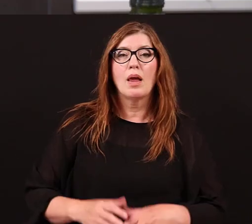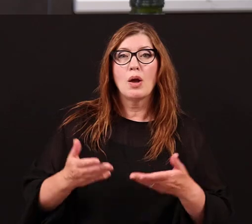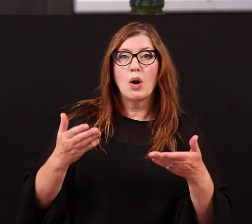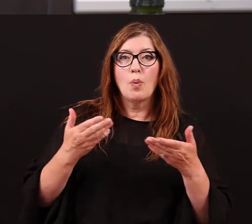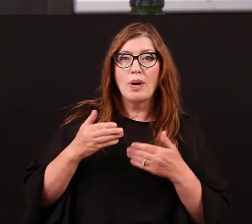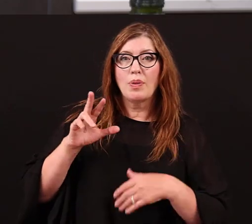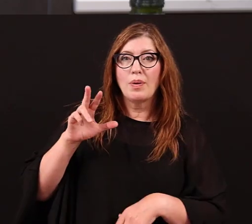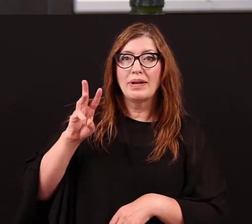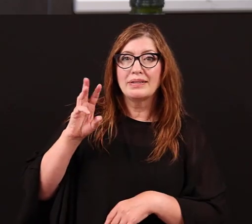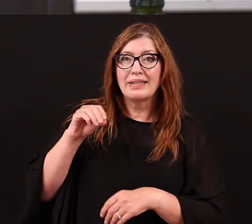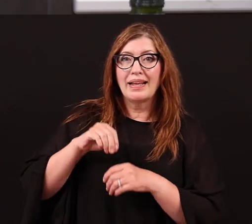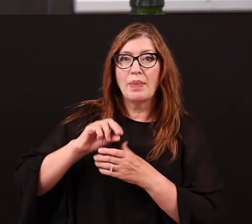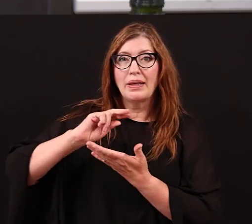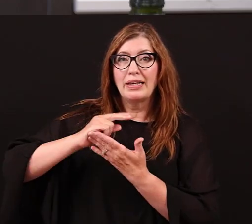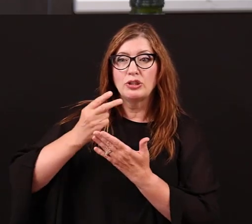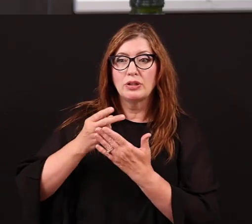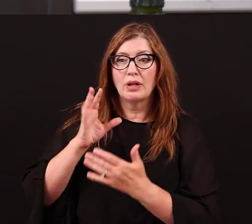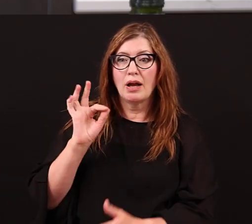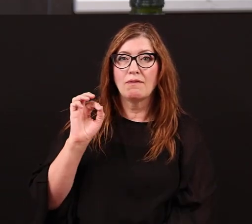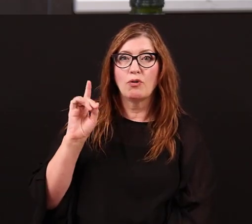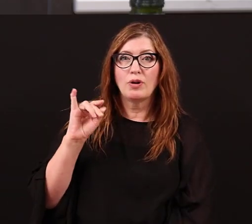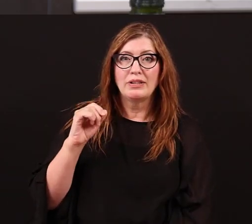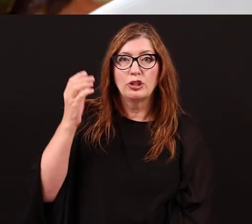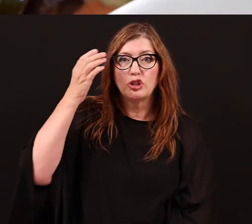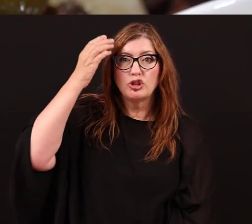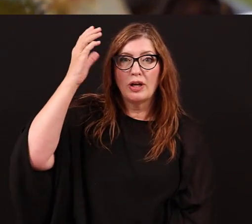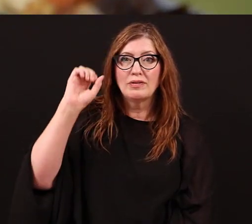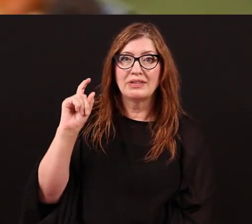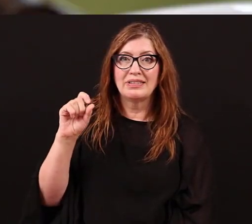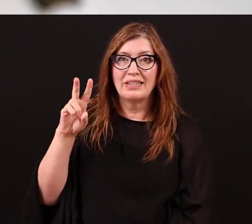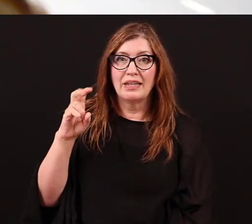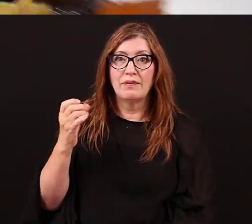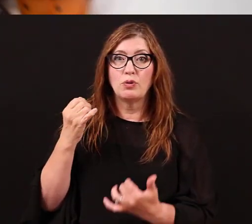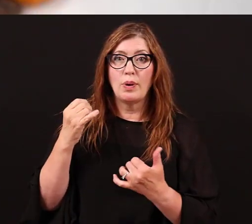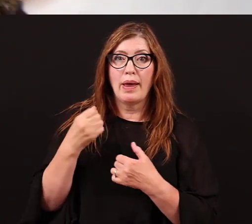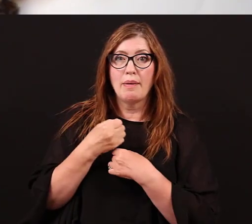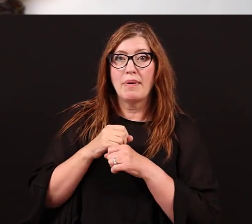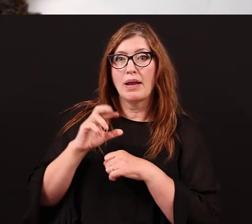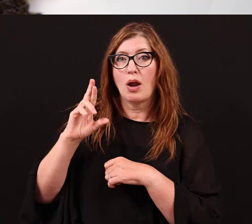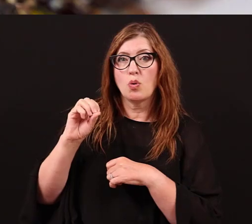Welcome to "360 in the Kitchen," foodies. Chef Steve here. And today, we're gonna make roasted vegetables.